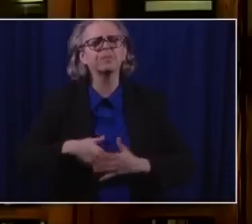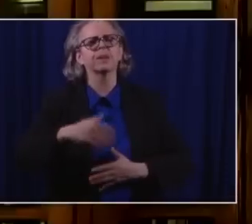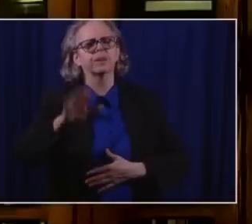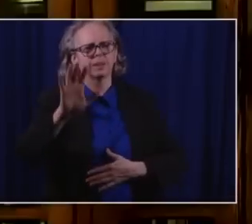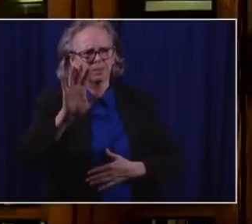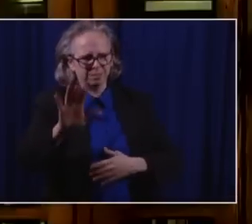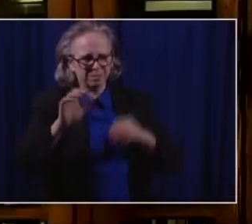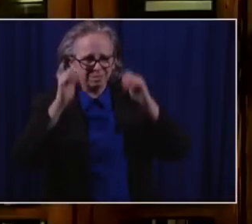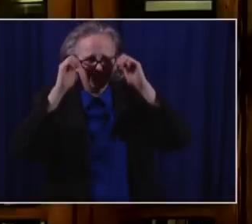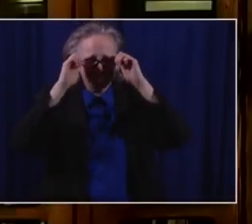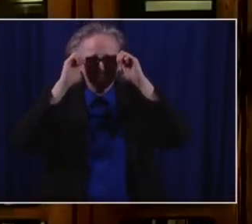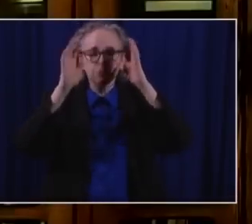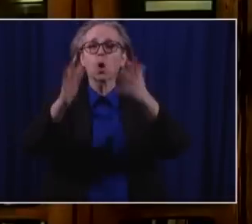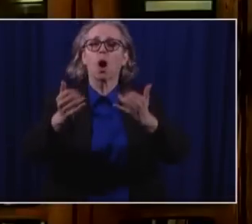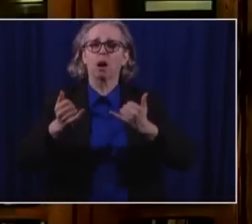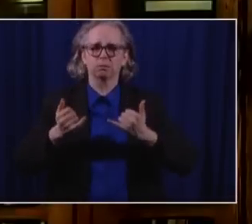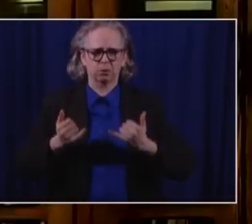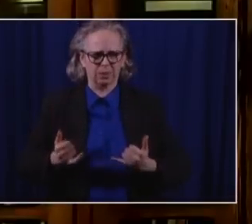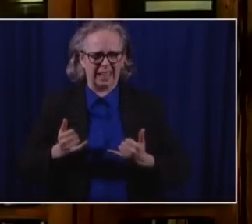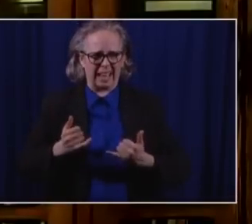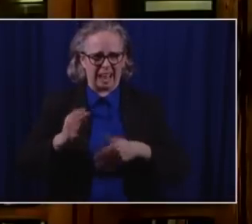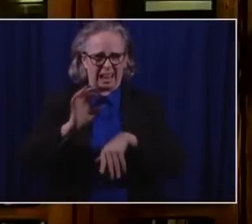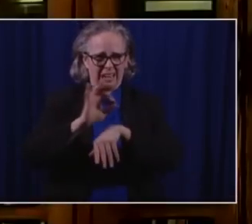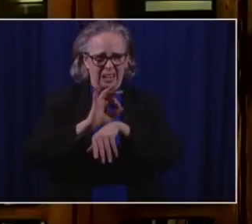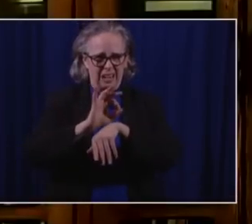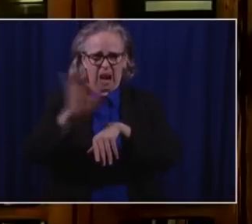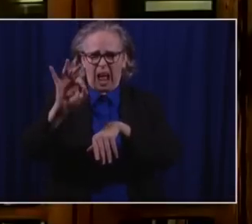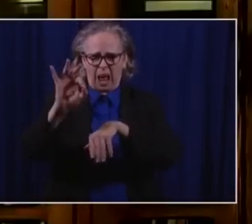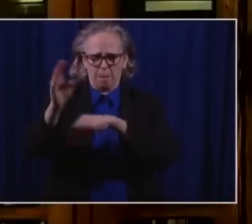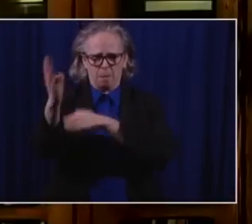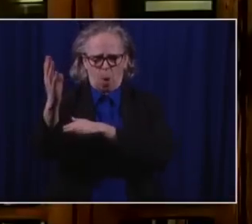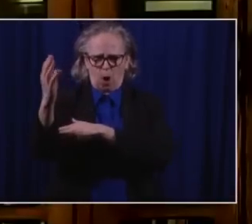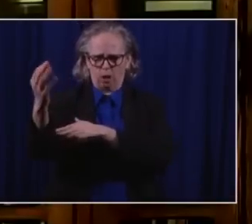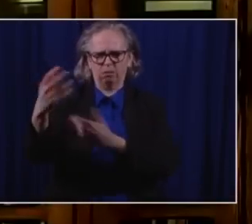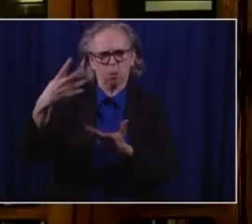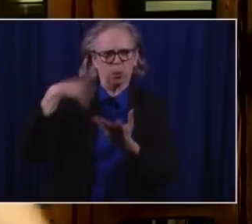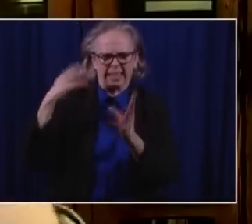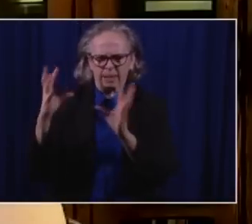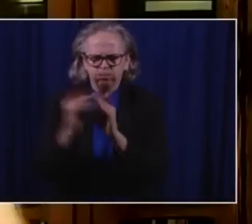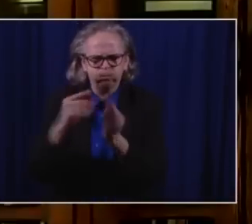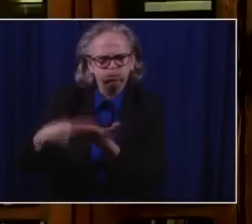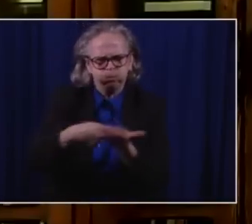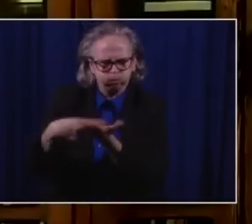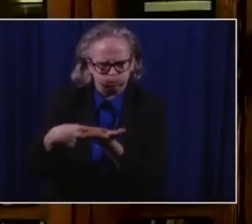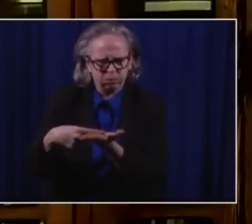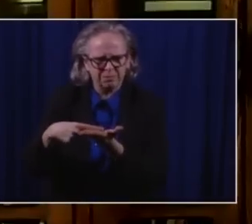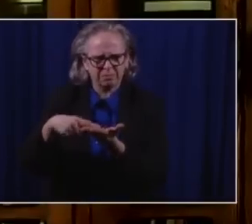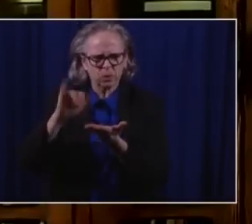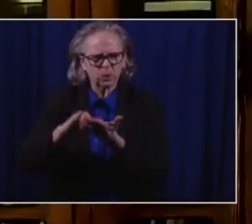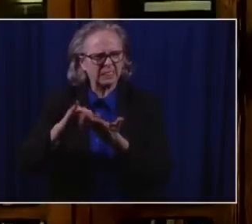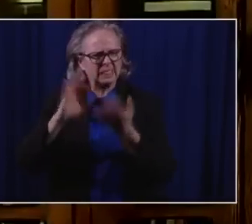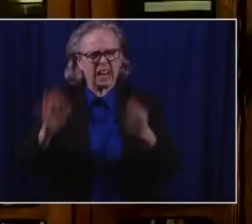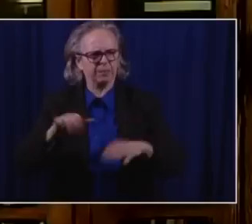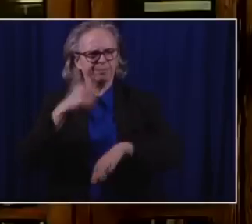scarcity of resources beyond people like. The governor I that's a little worrisome there so I we